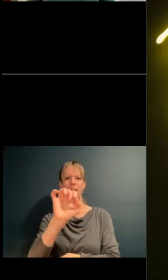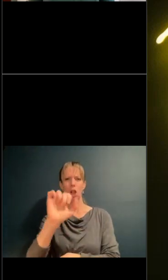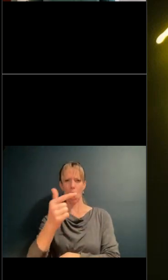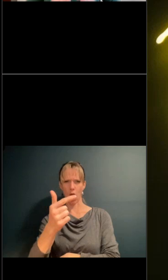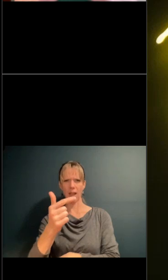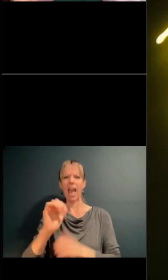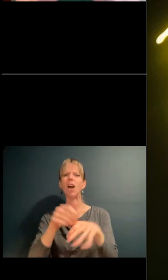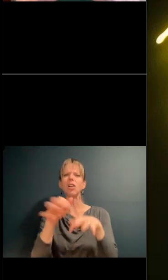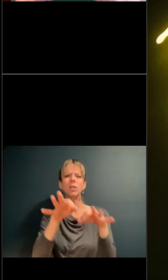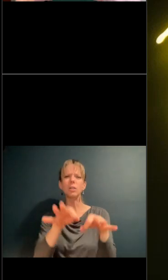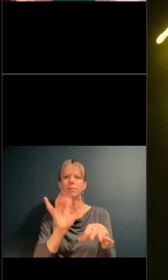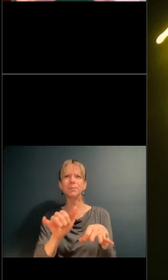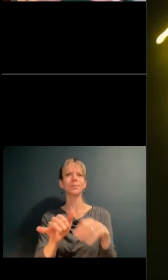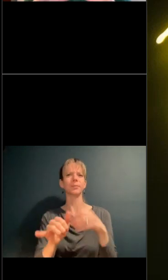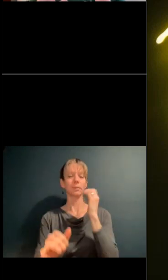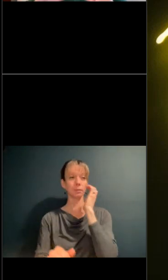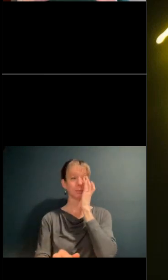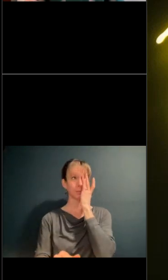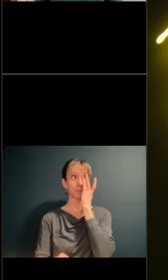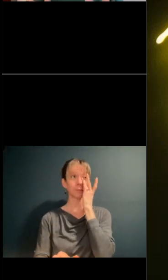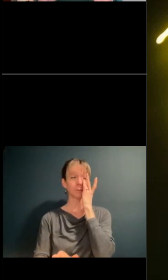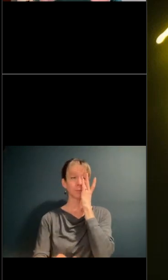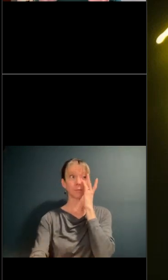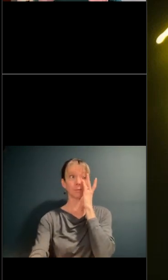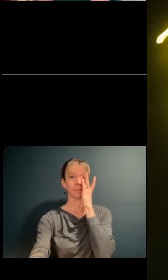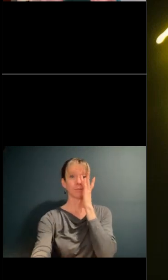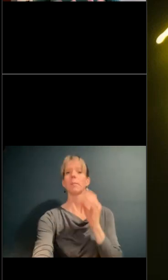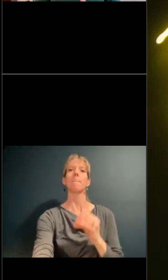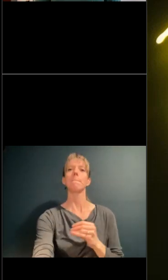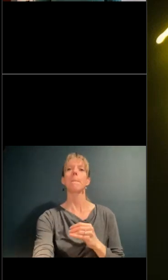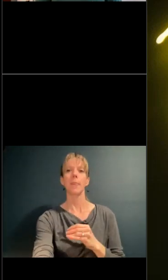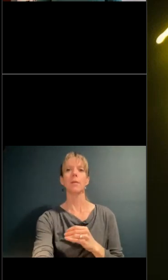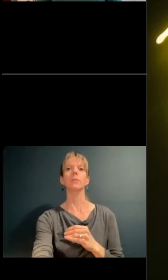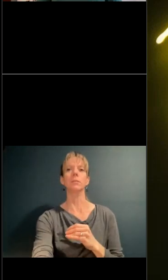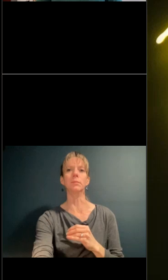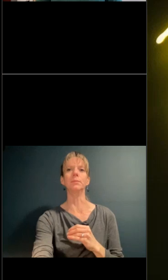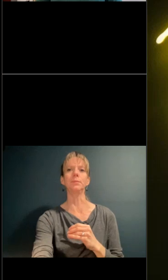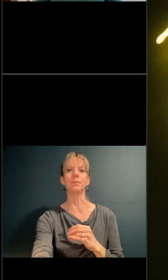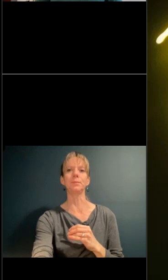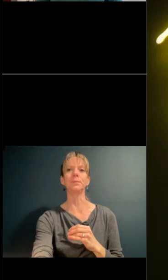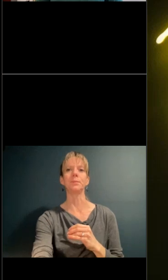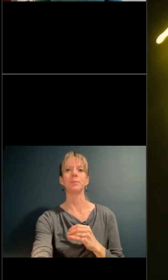it if we are to know if we are moving our schools and communities in these directions.